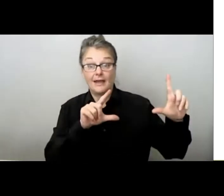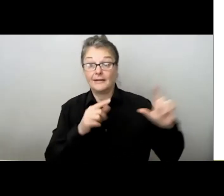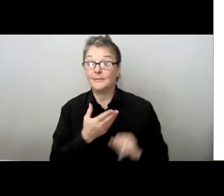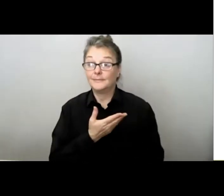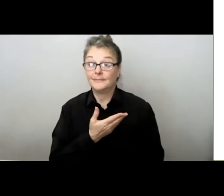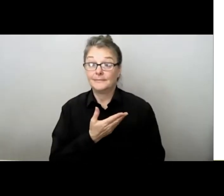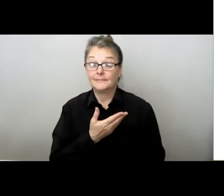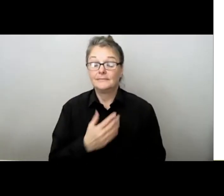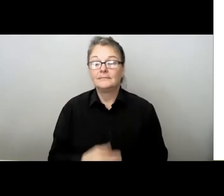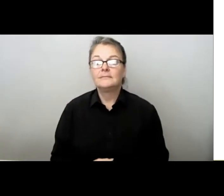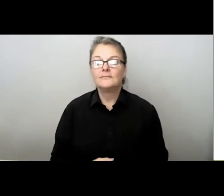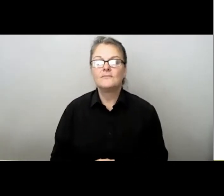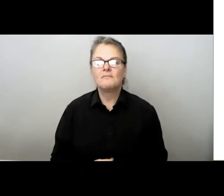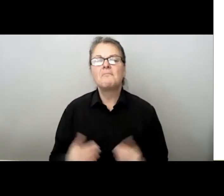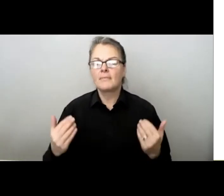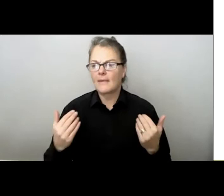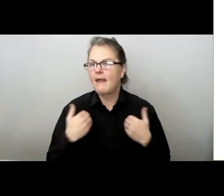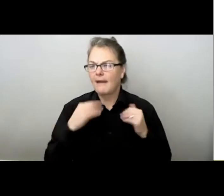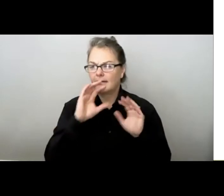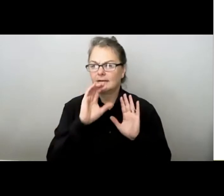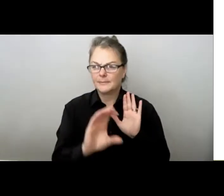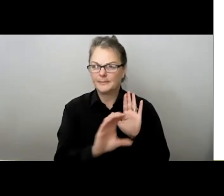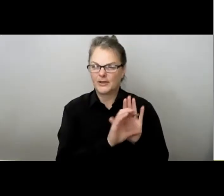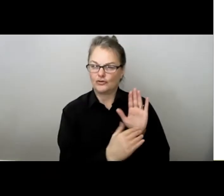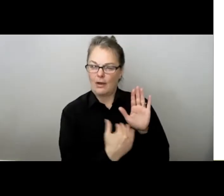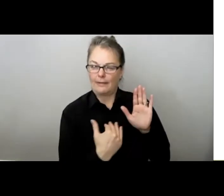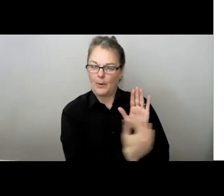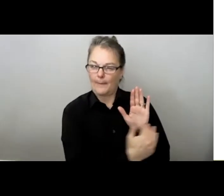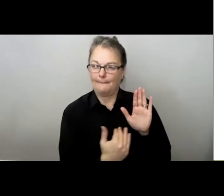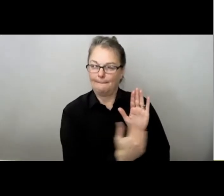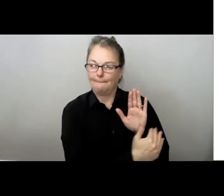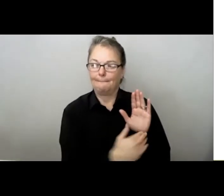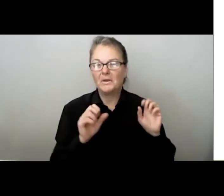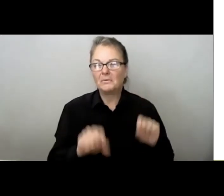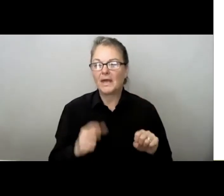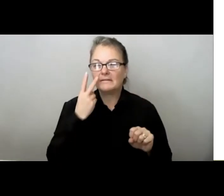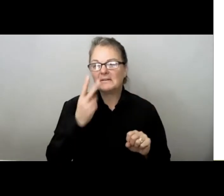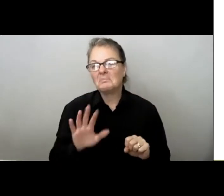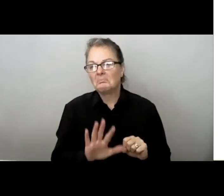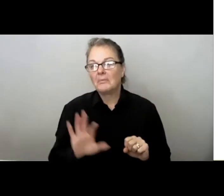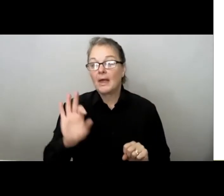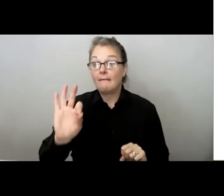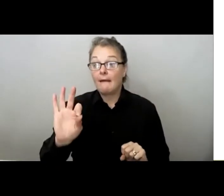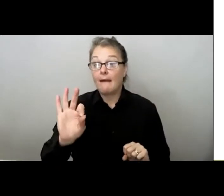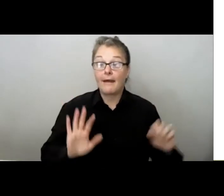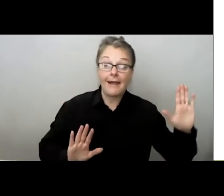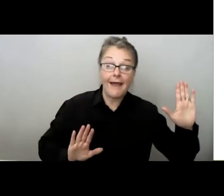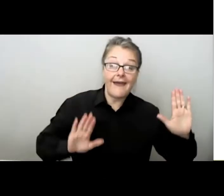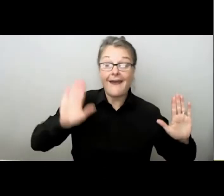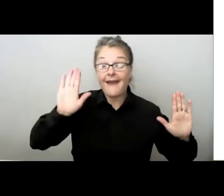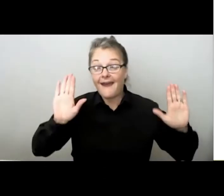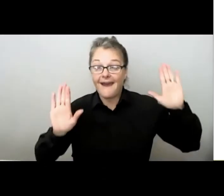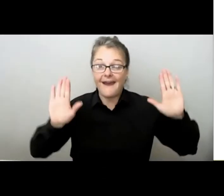A GRAPHIC ON THE BOTTOM OF NINE HANDS THAT ARE RAISED UP. THEY ARE ALL DIFFERENT COLOURS,